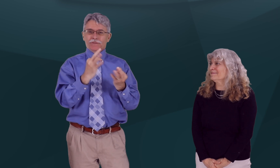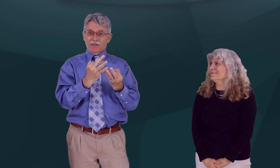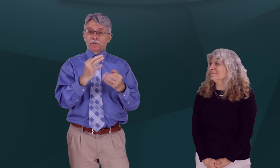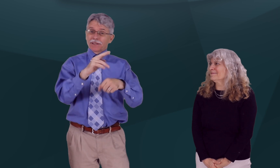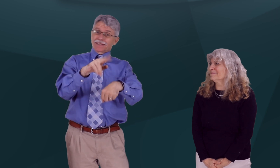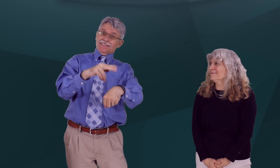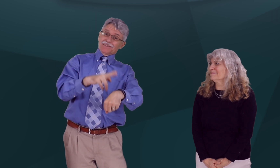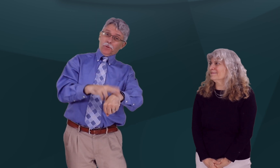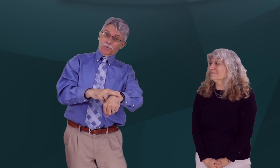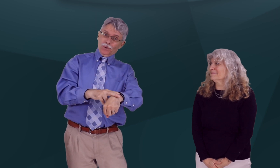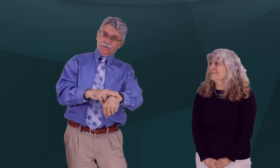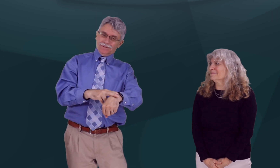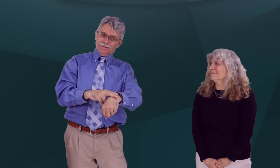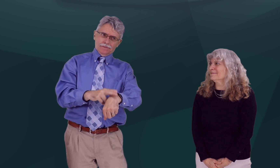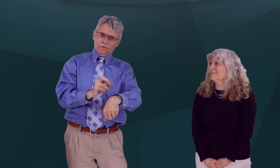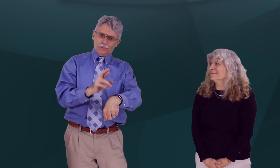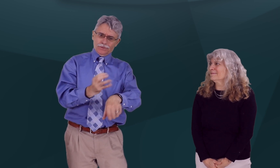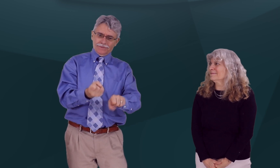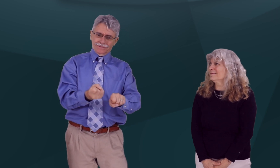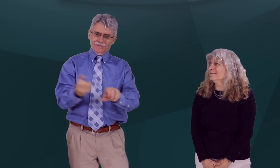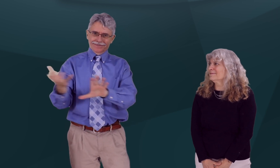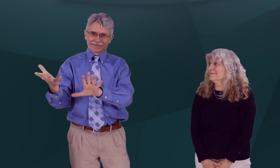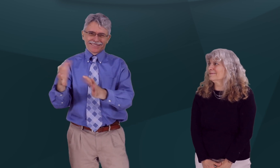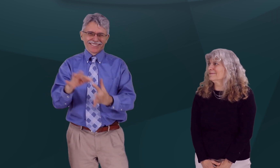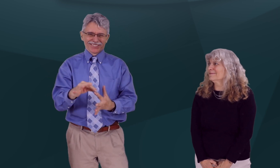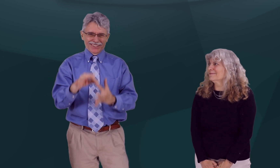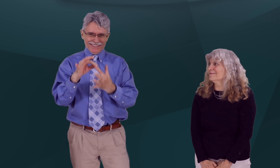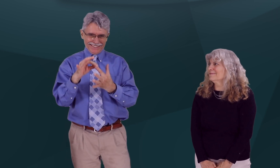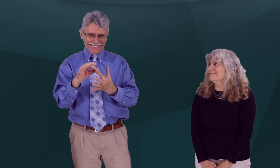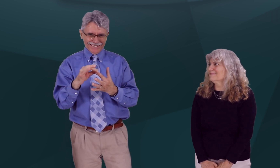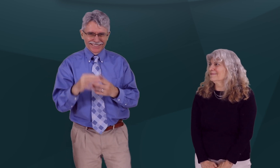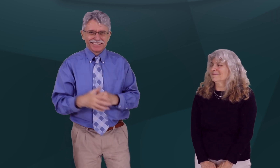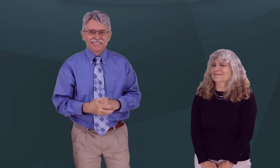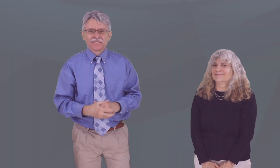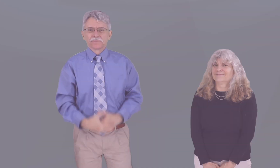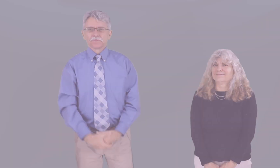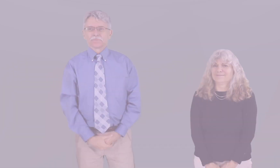and hope that you recognize that your family is not normal, but unique.